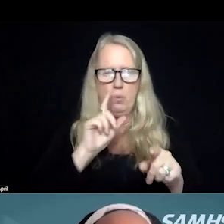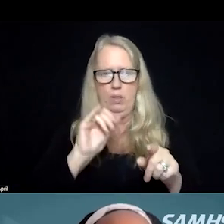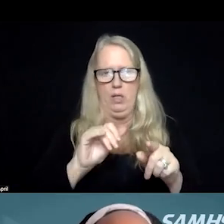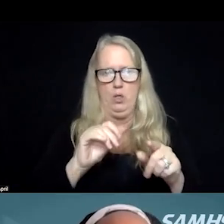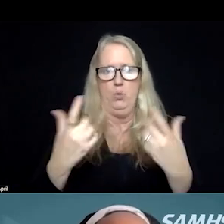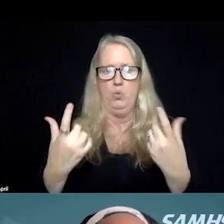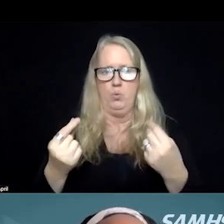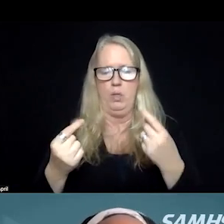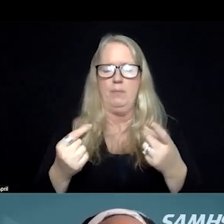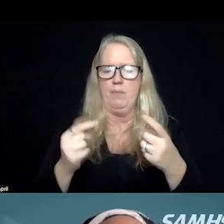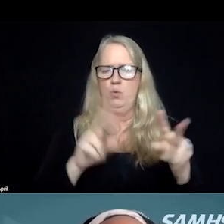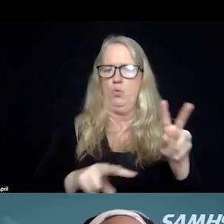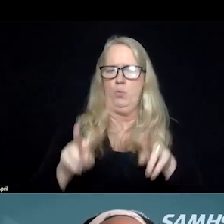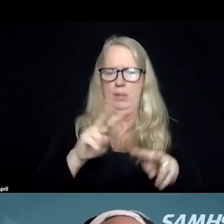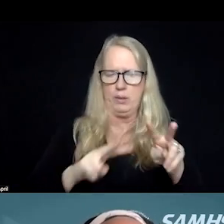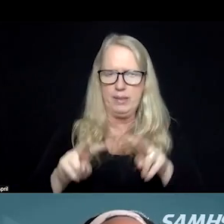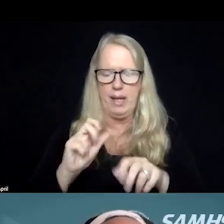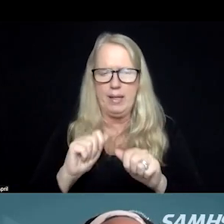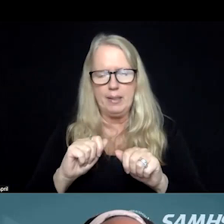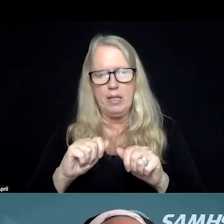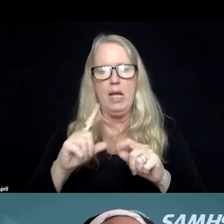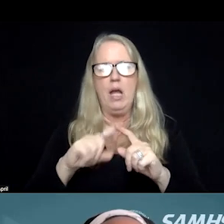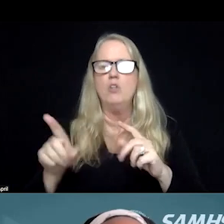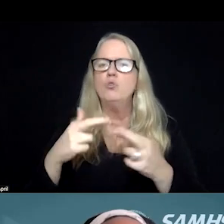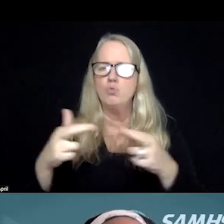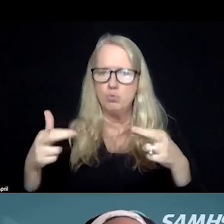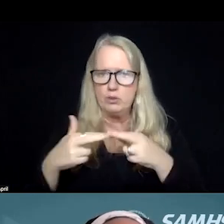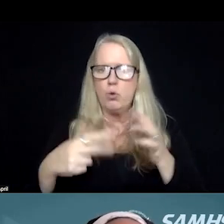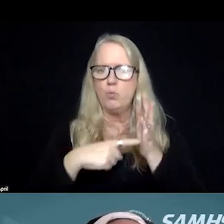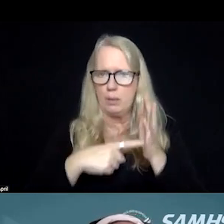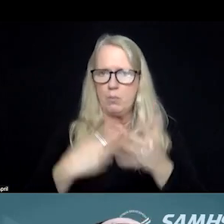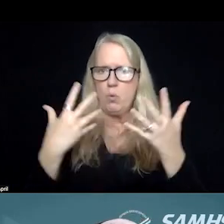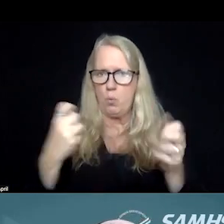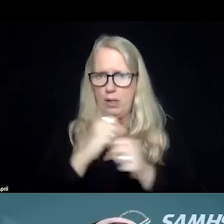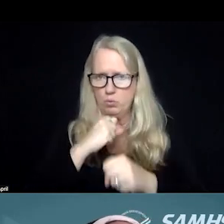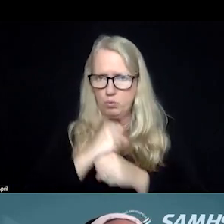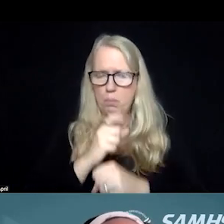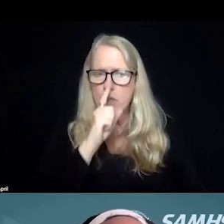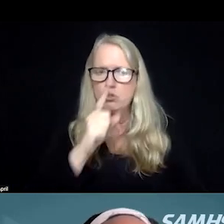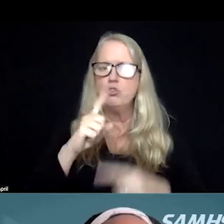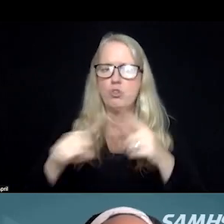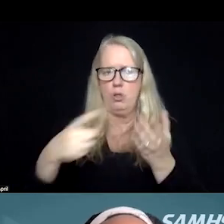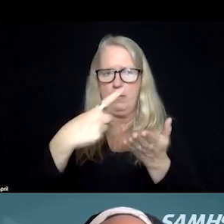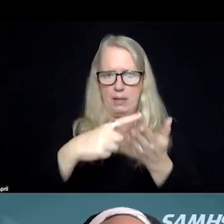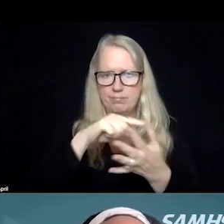WE ALSO LOOKED AT REGIONAL REPRESENTATION SO WE WANTED TO MAKE SURE THAT WE TOUCH ALL OF THE AHS REGIONS AS MUCH AS POSSIBLE